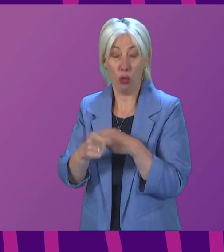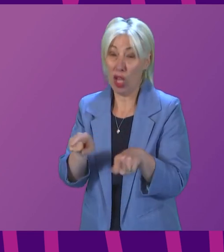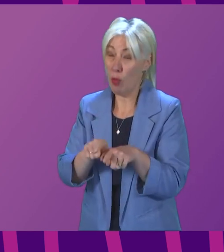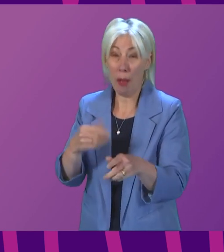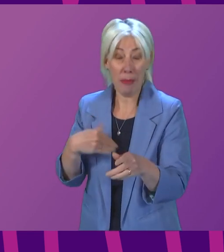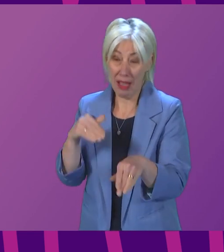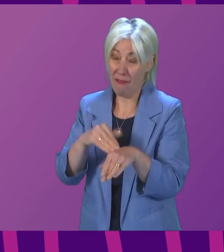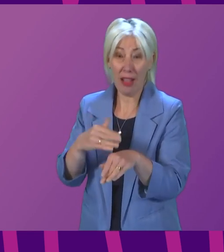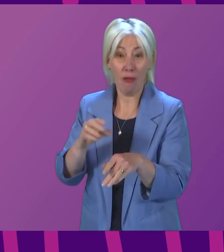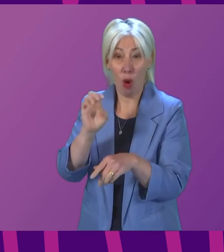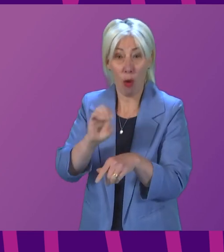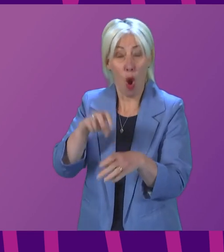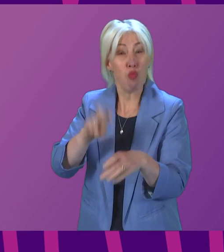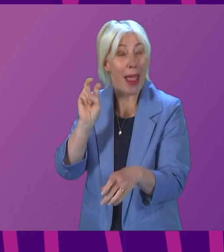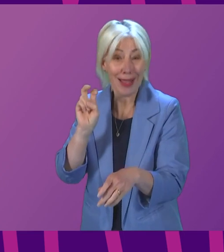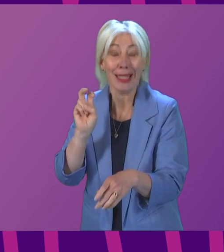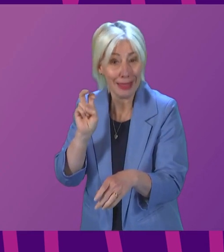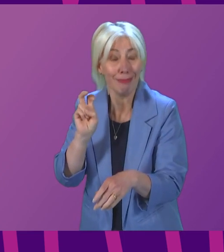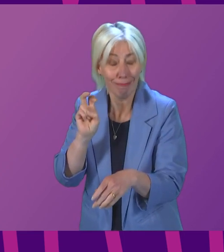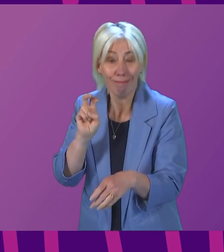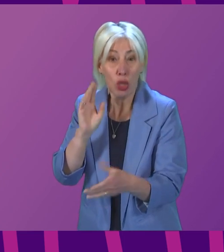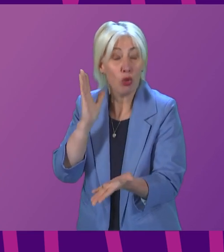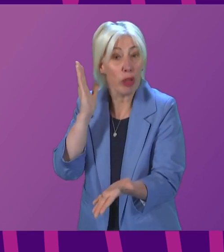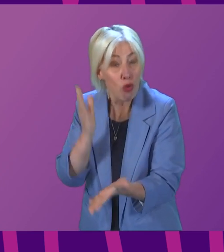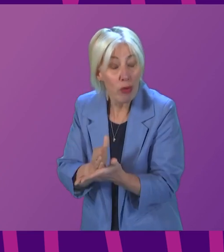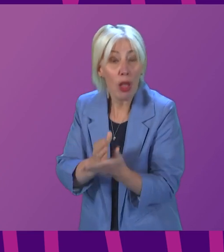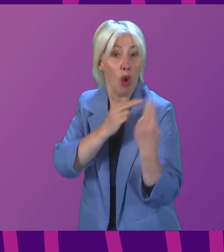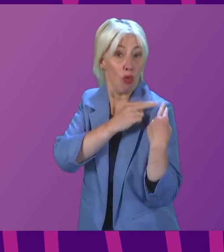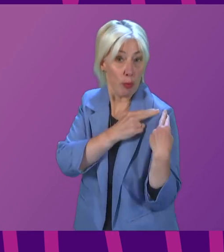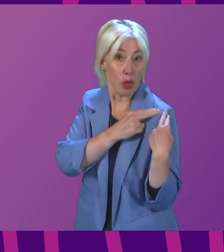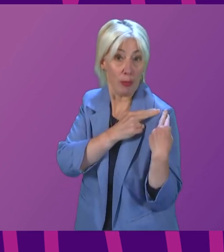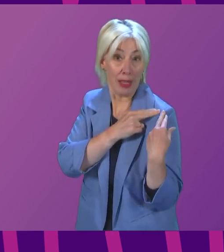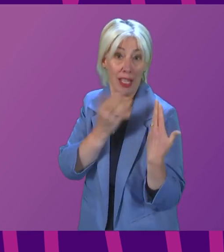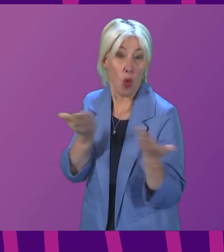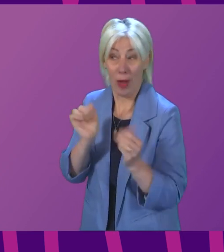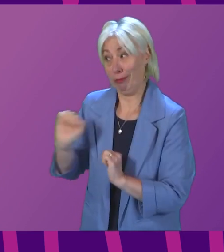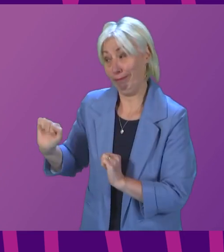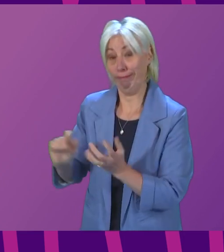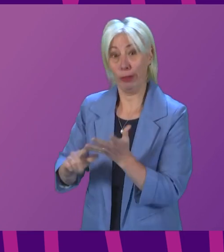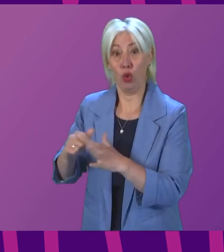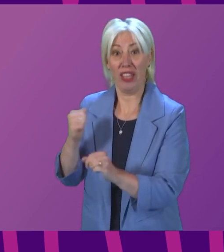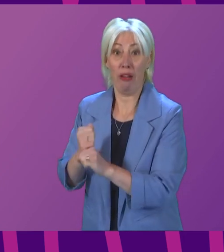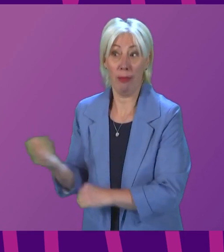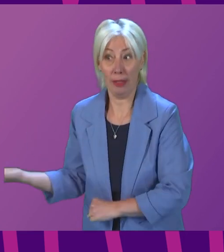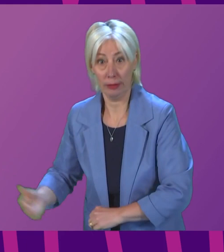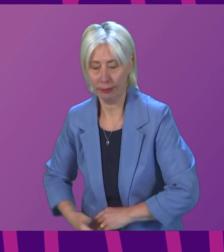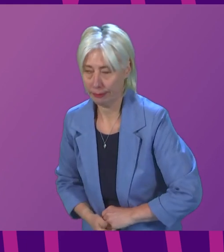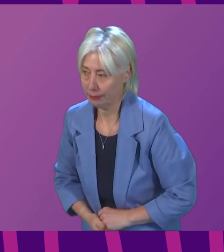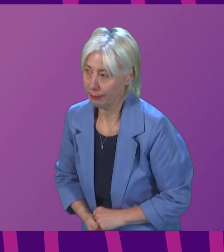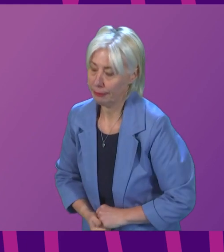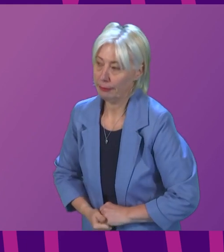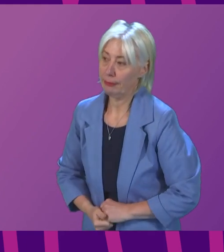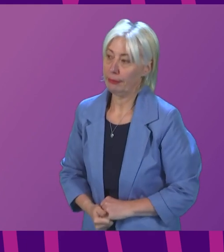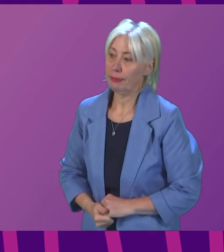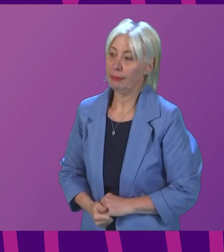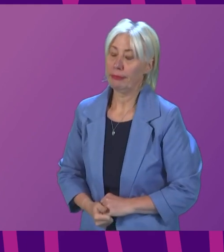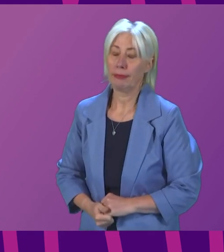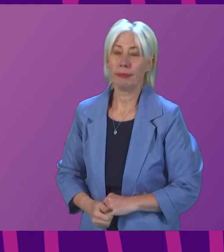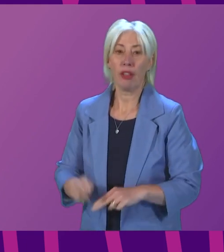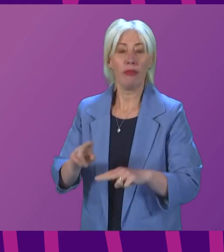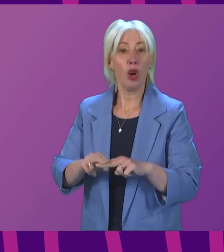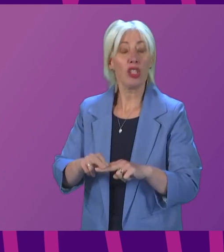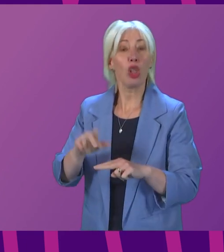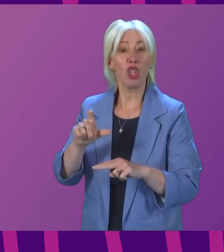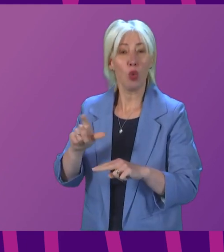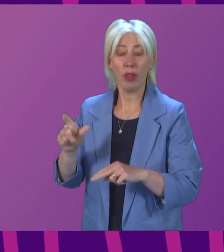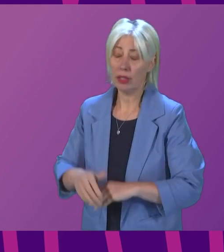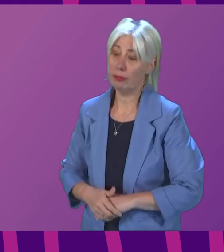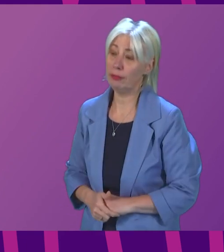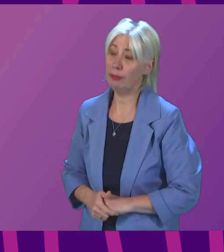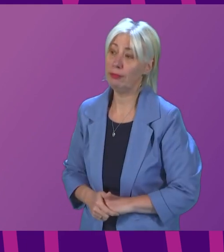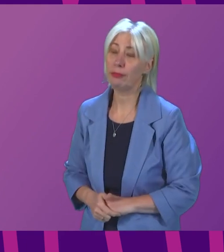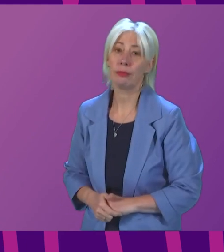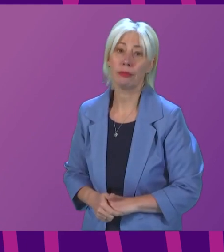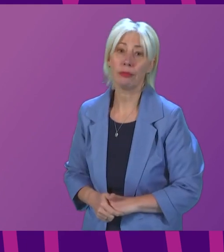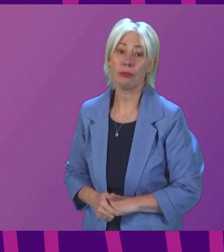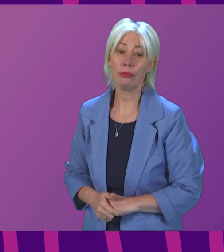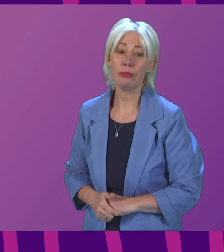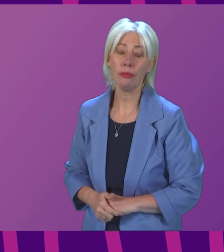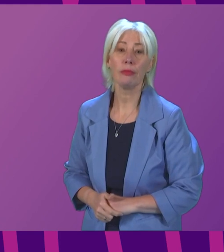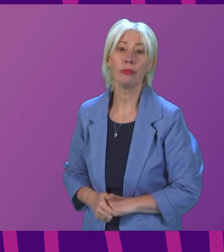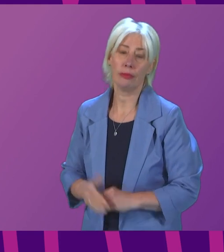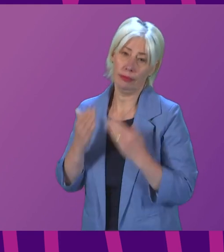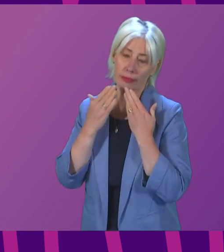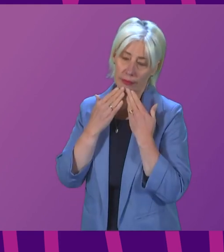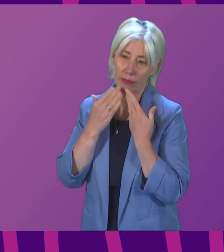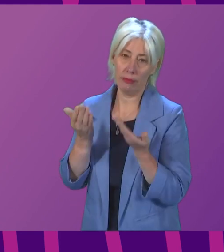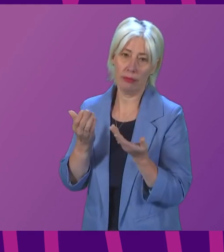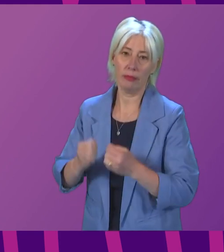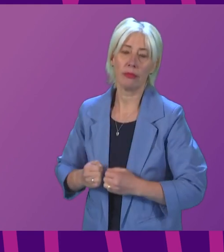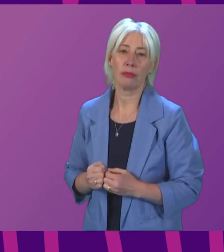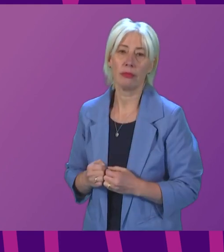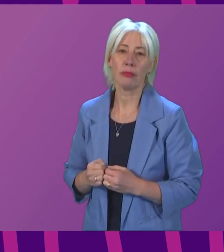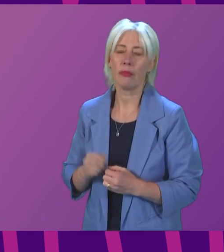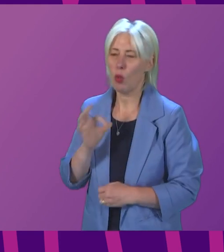of Brexit, so, in many respects, real responsibility actually does lie with the UK Government.